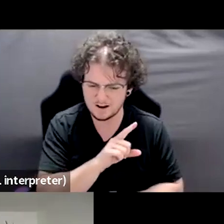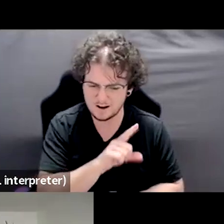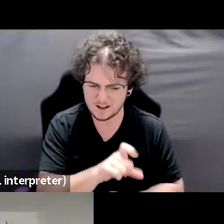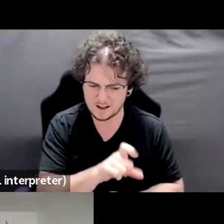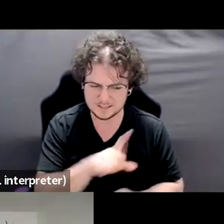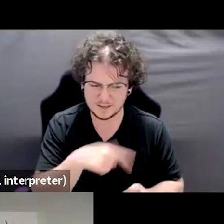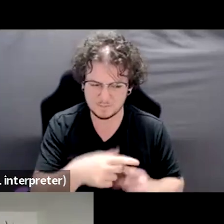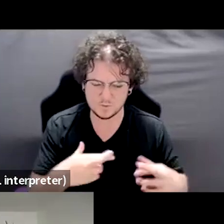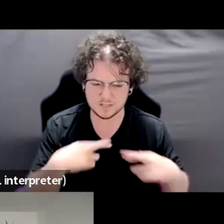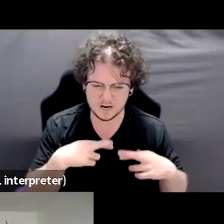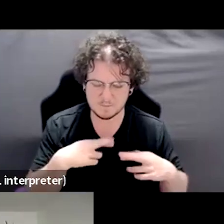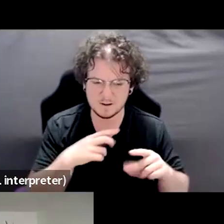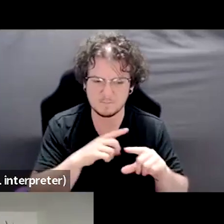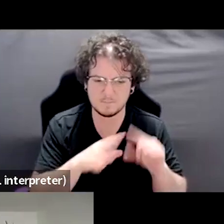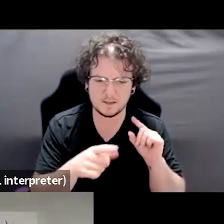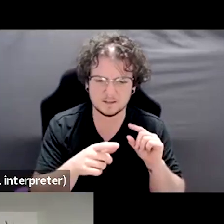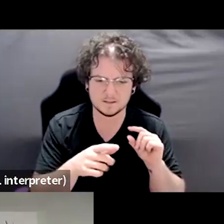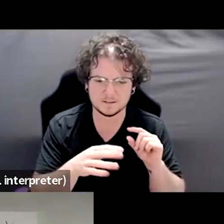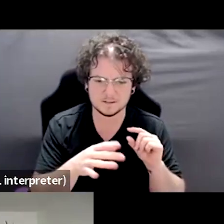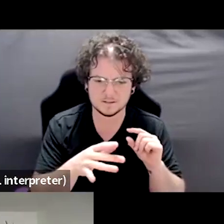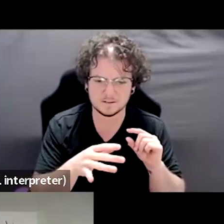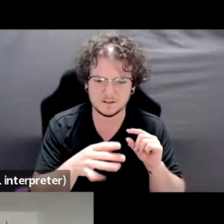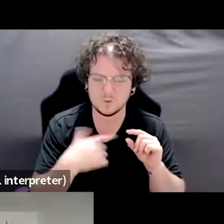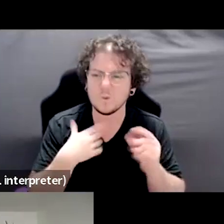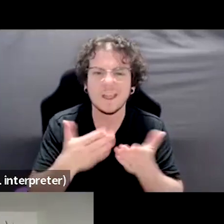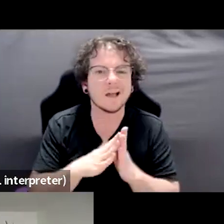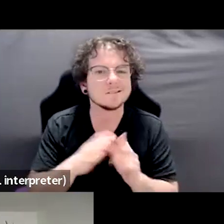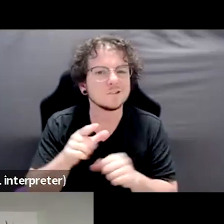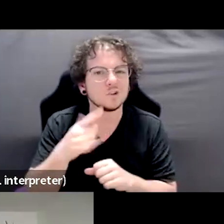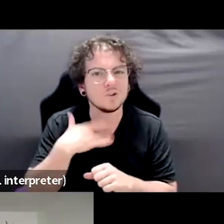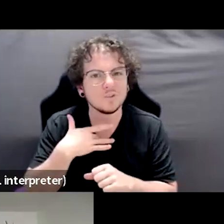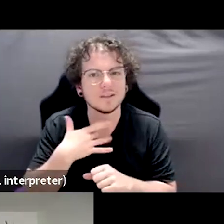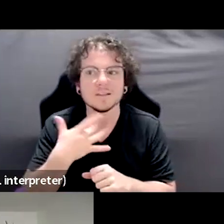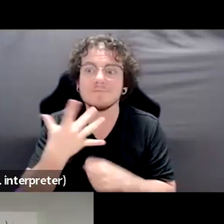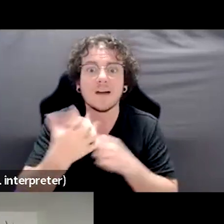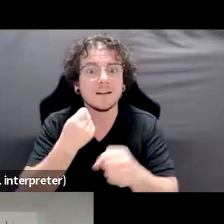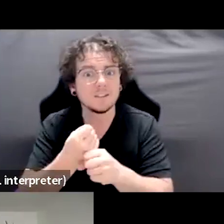are you looking like...do you see yourself in the next five years continuing in publishing? So, that